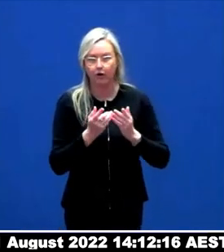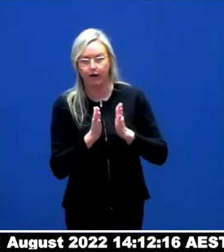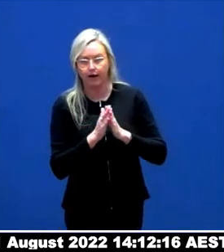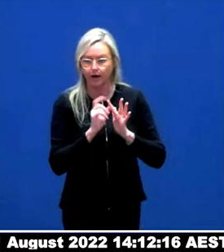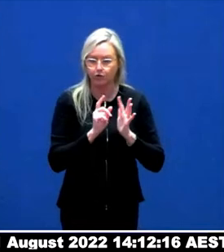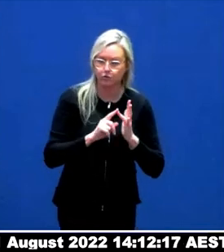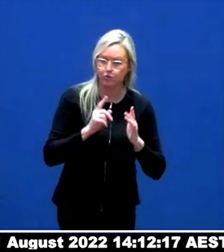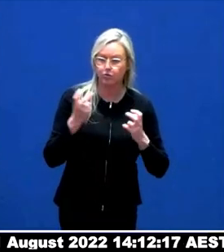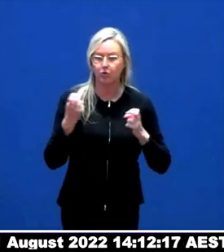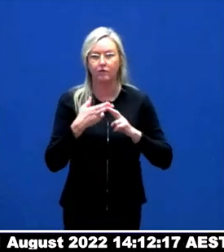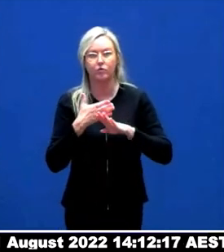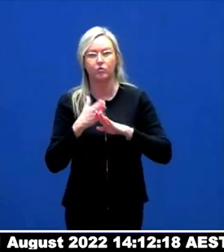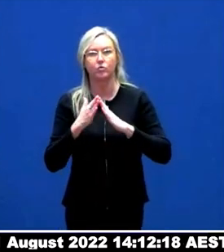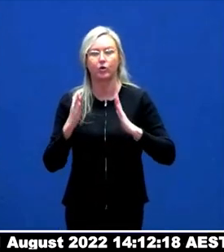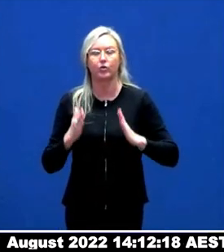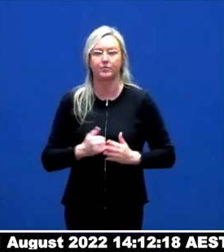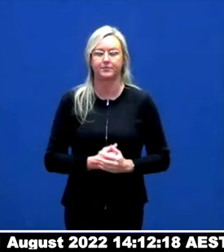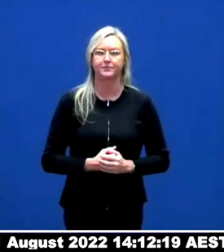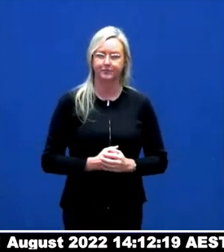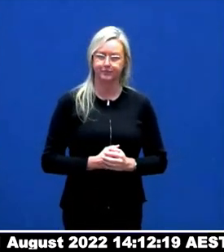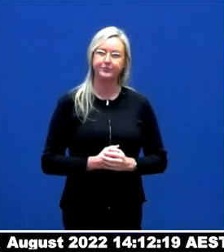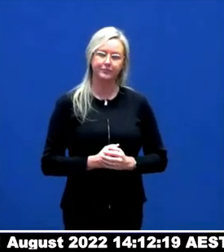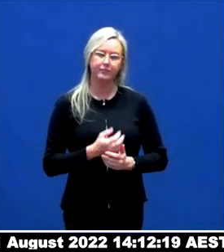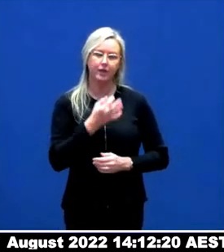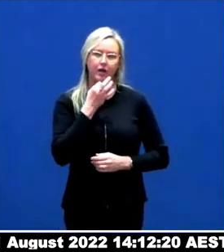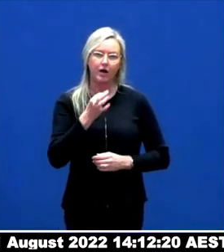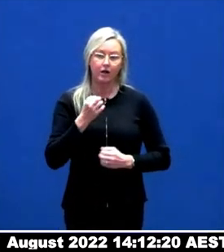Does the support coordinator assist with that navigation?